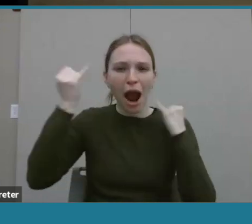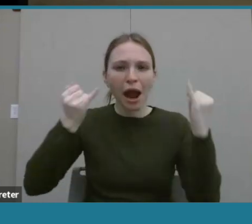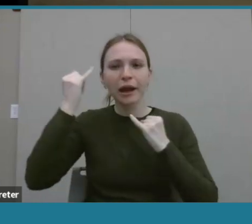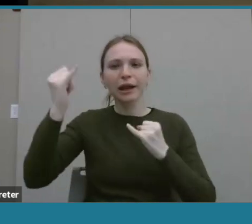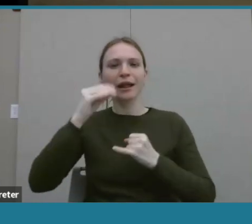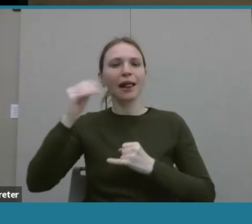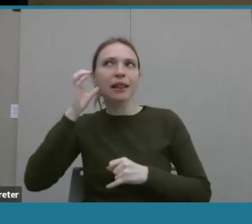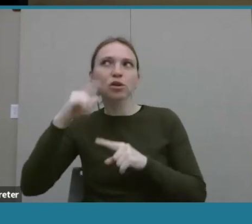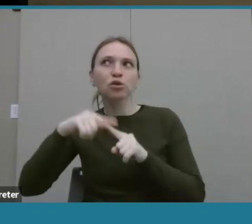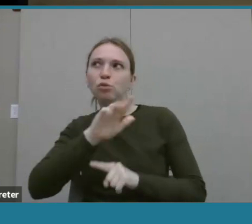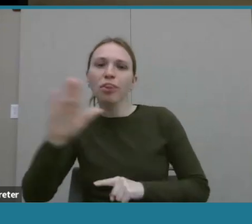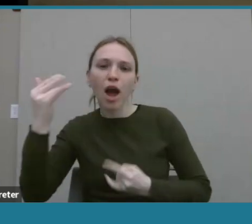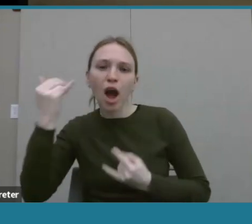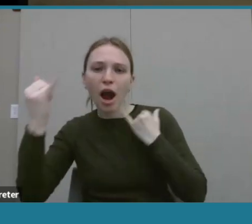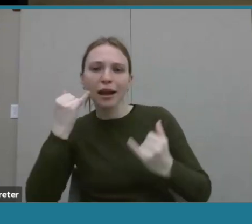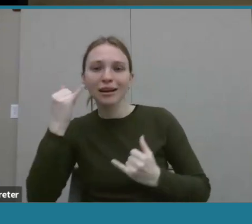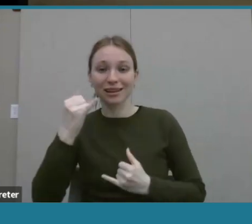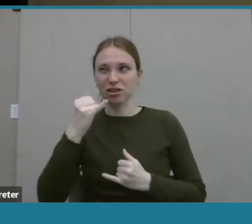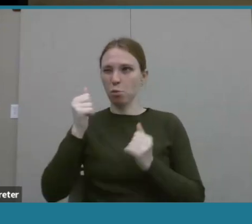To see that come to life is truly a phenomenal experience.